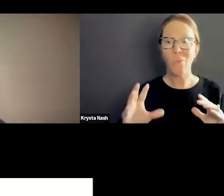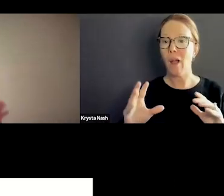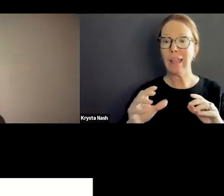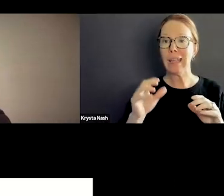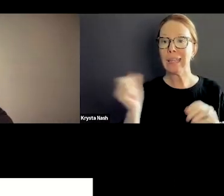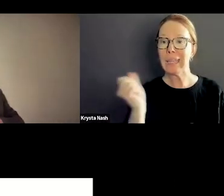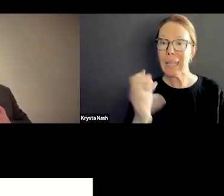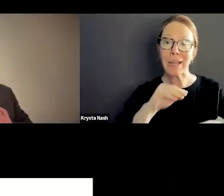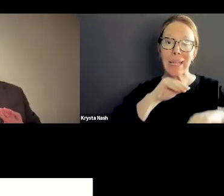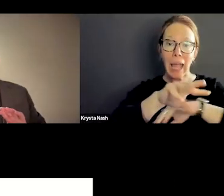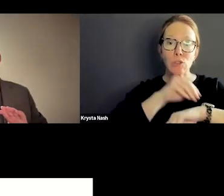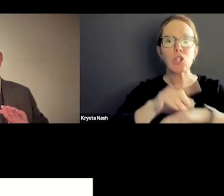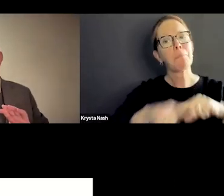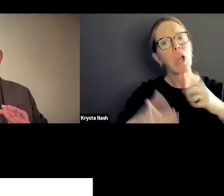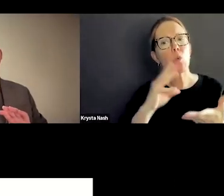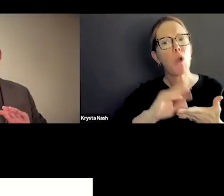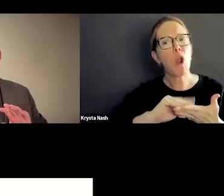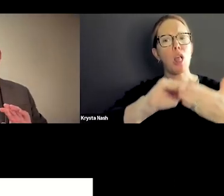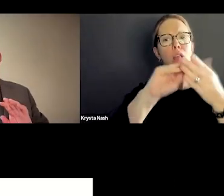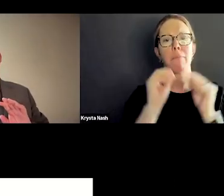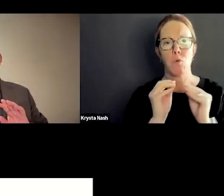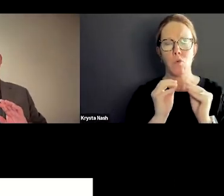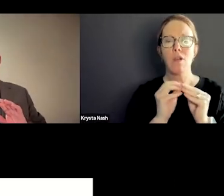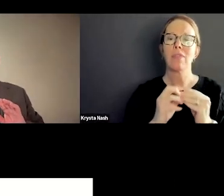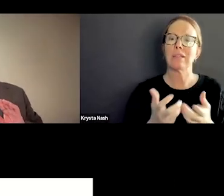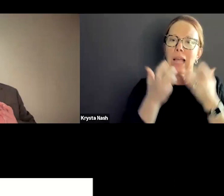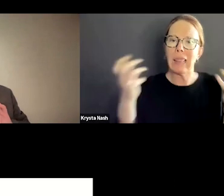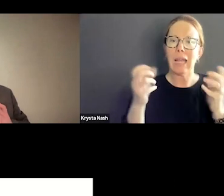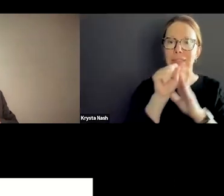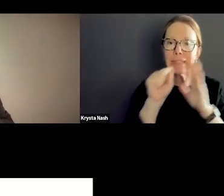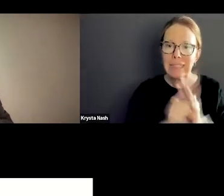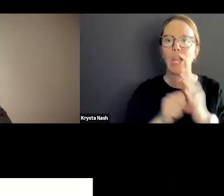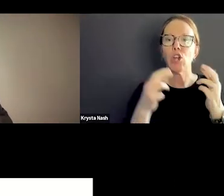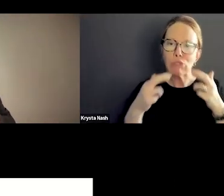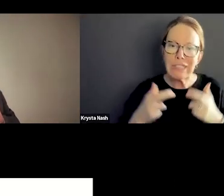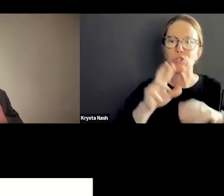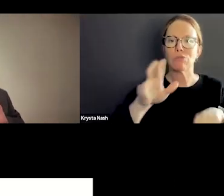but you just want to learn some more things. There are lots of now state, regional and national conferences